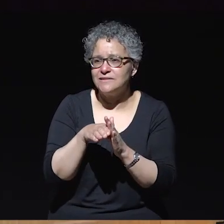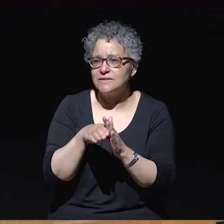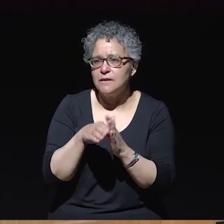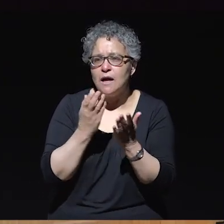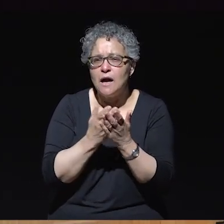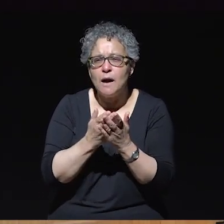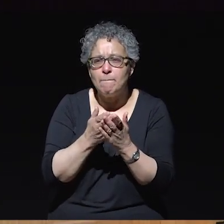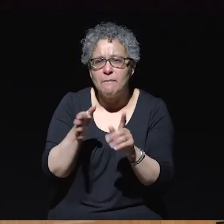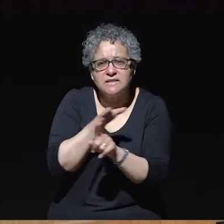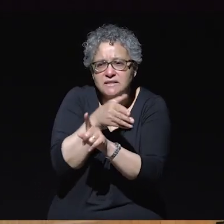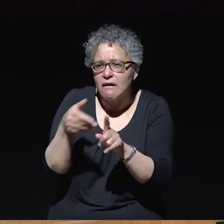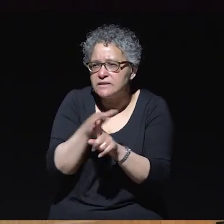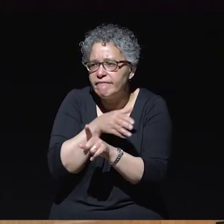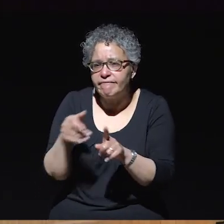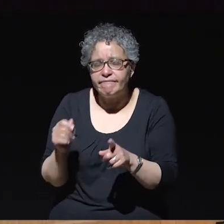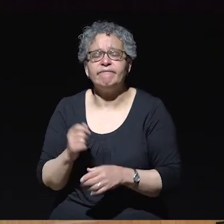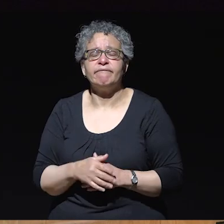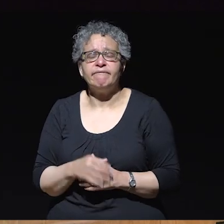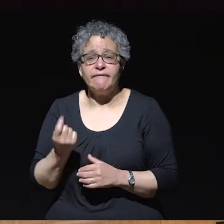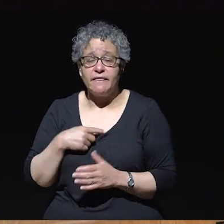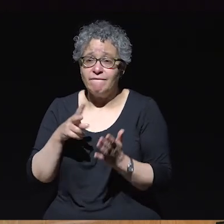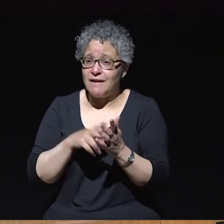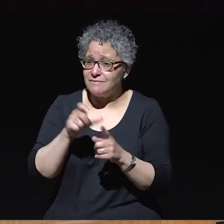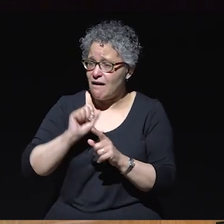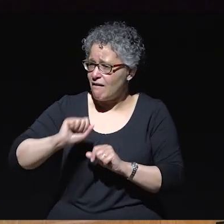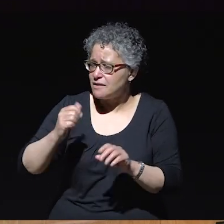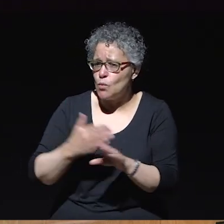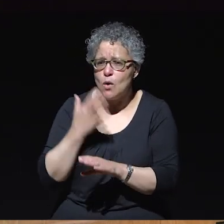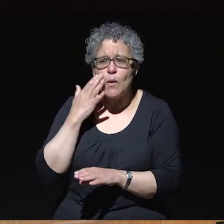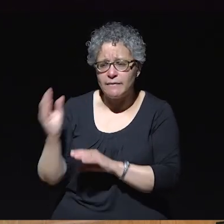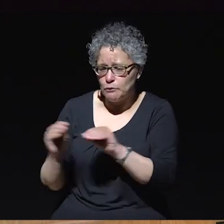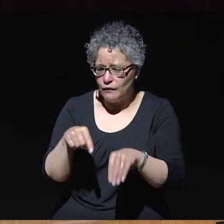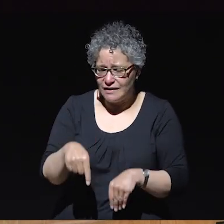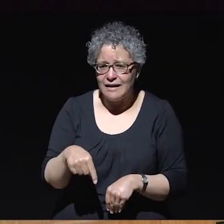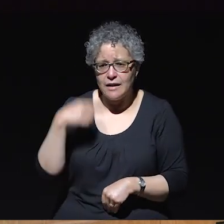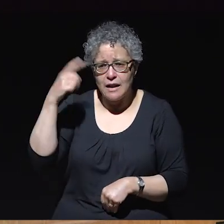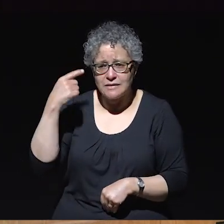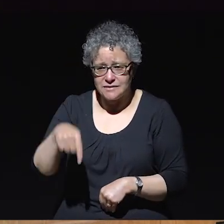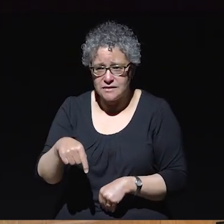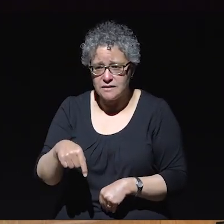And I think undoubtedly the work that Van Dyck did when he came to London from 1632, he'd been in London before,